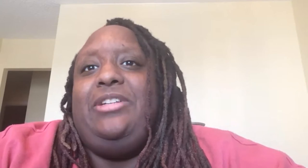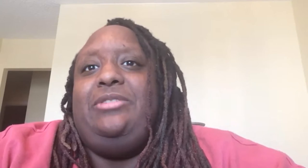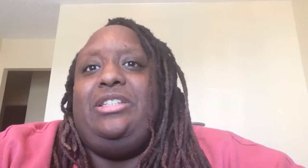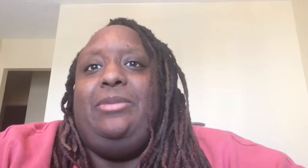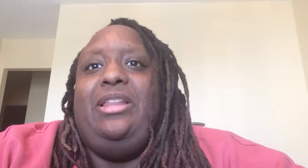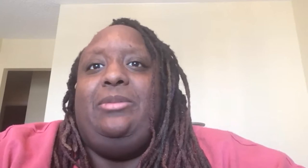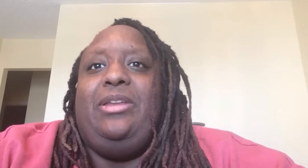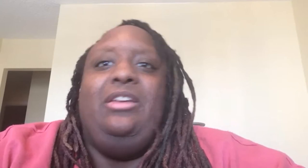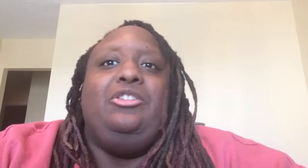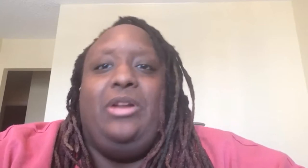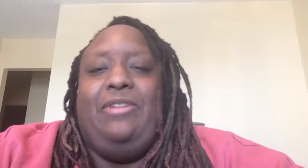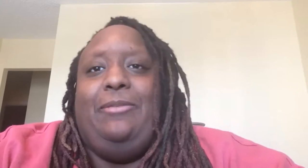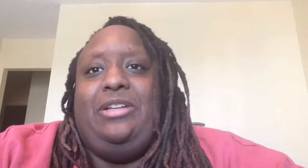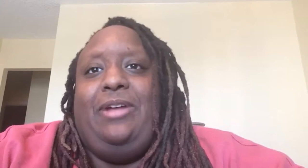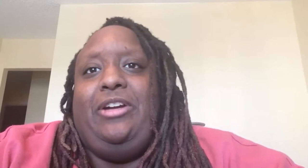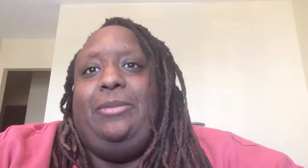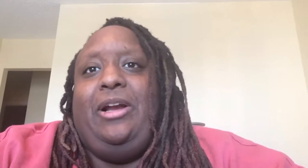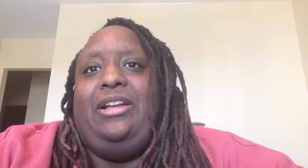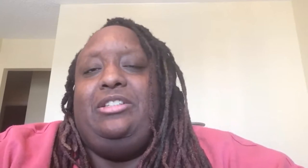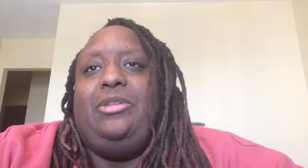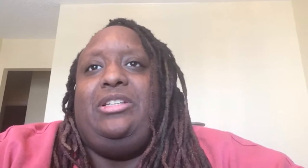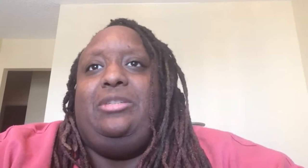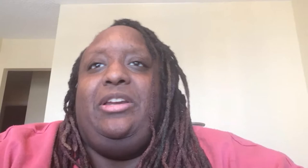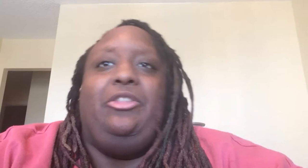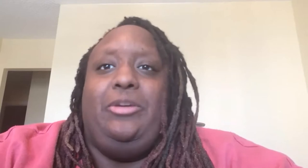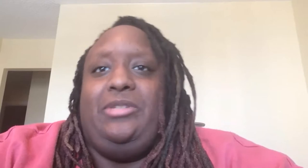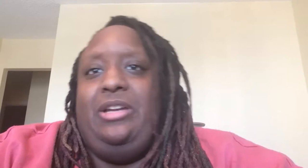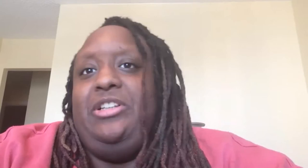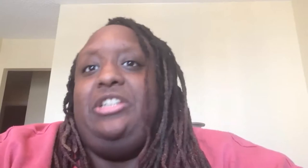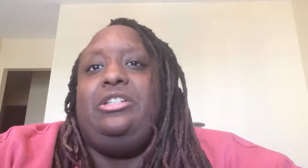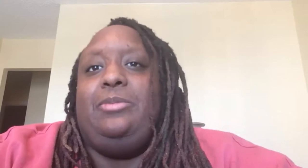25 percent of African Americans with a disability and 30 percent of Indigenous people with a disability.